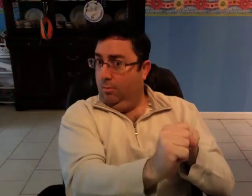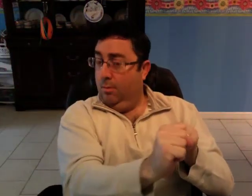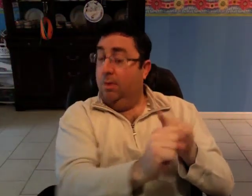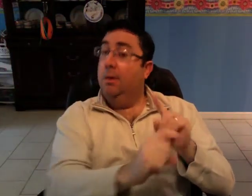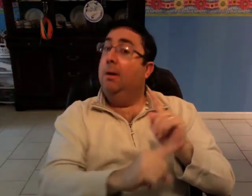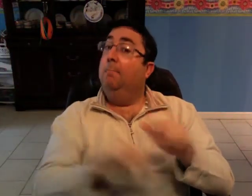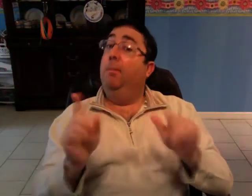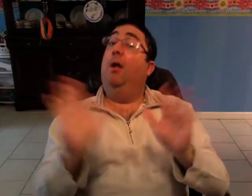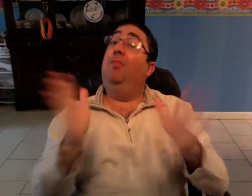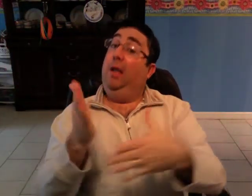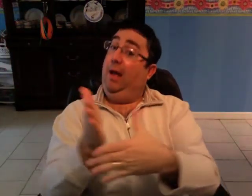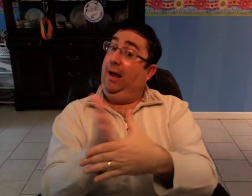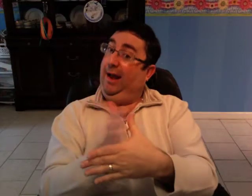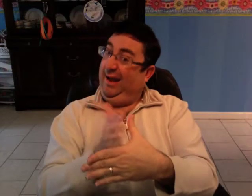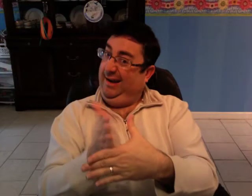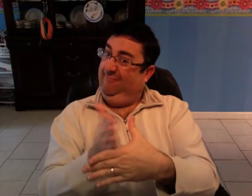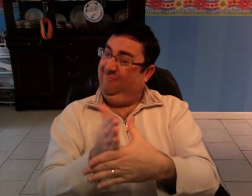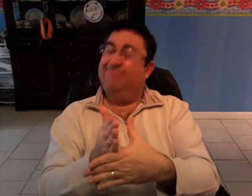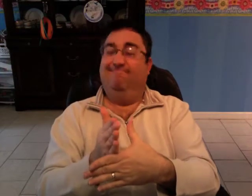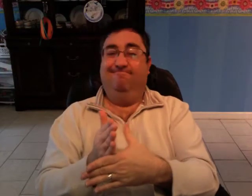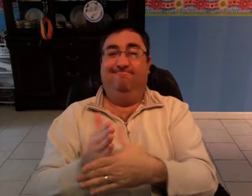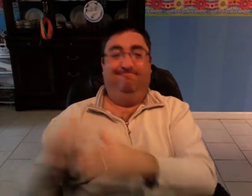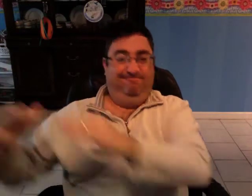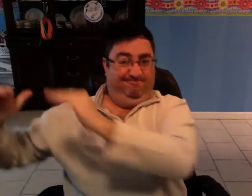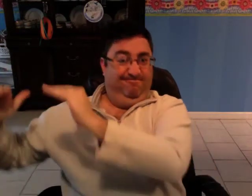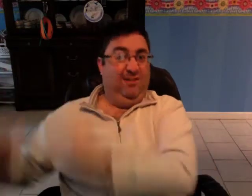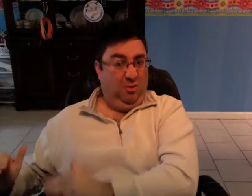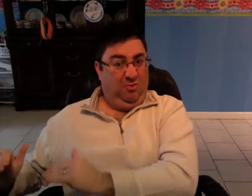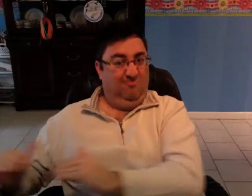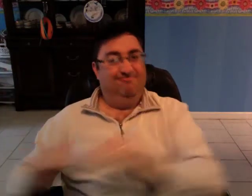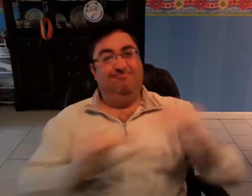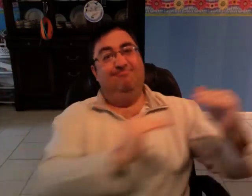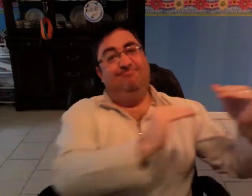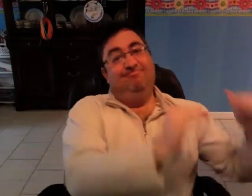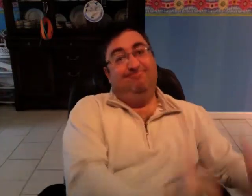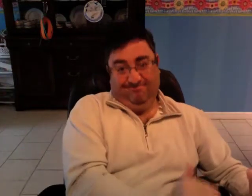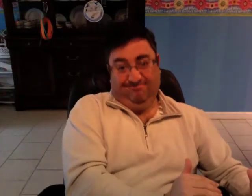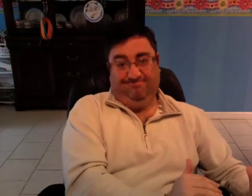But the average for both populations is low.